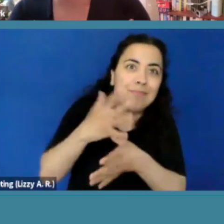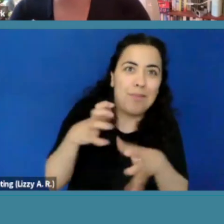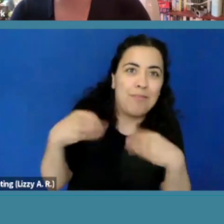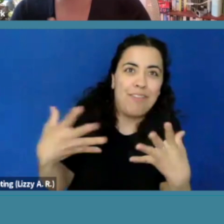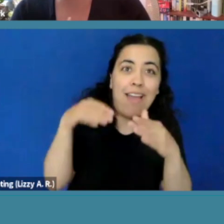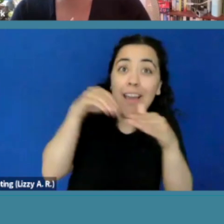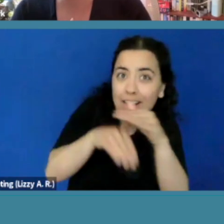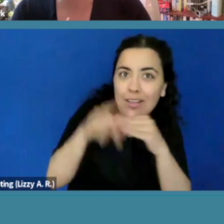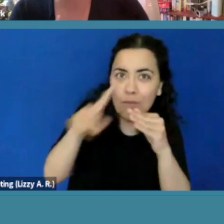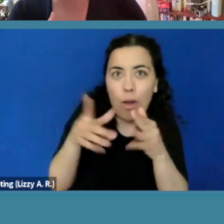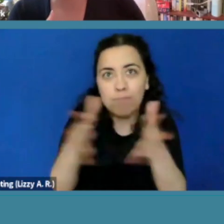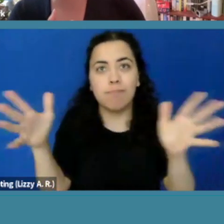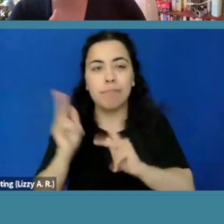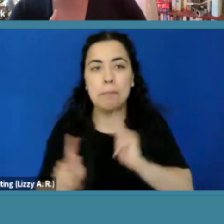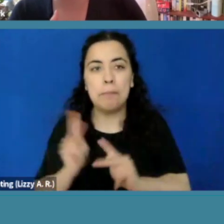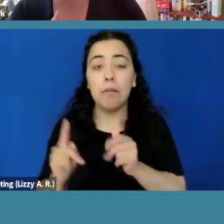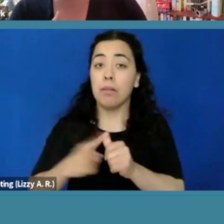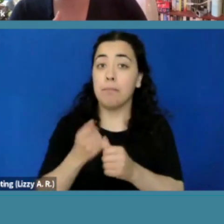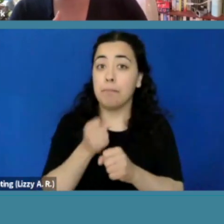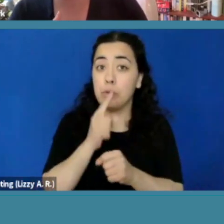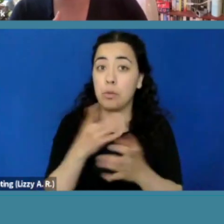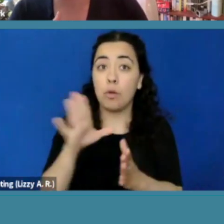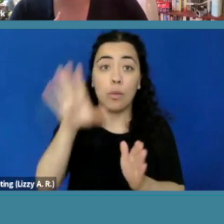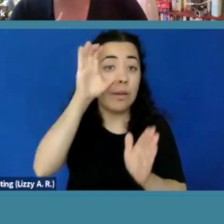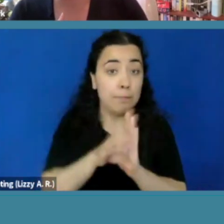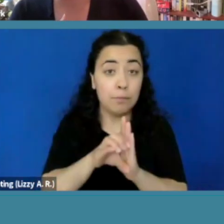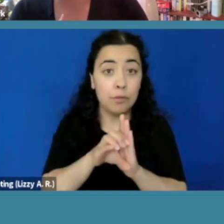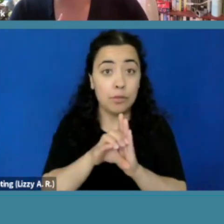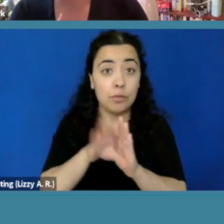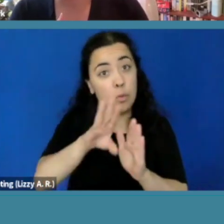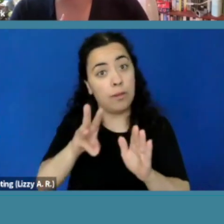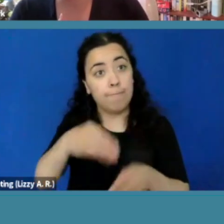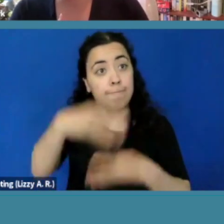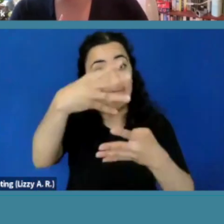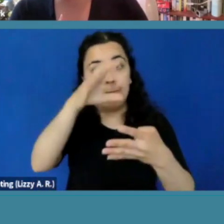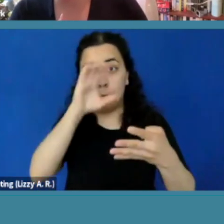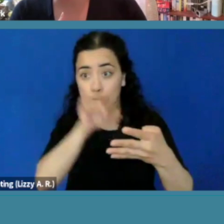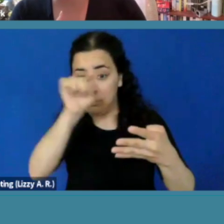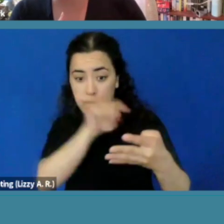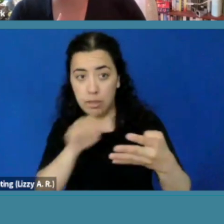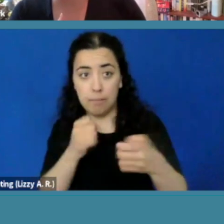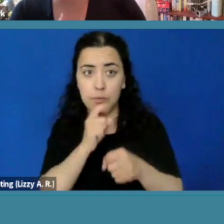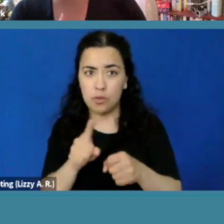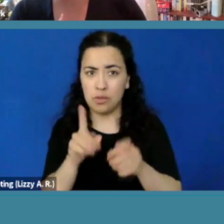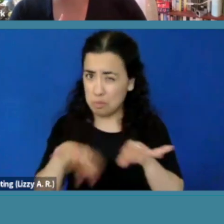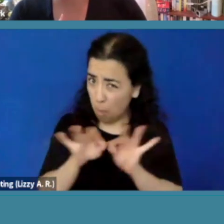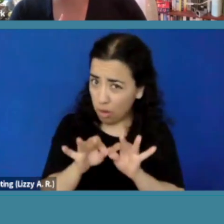One is making sure that your images are necessary and have alt text.